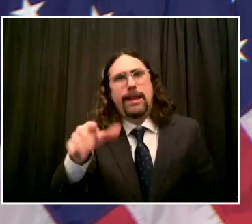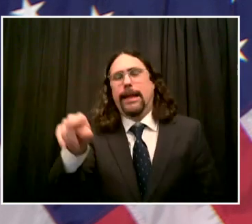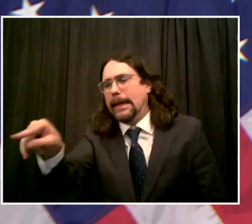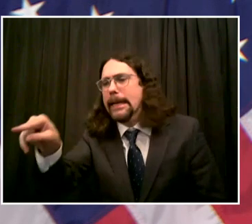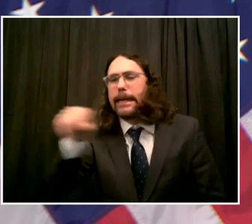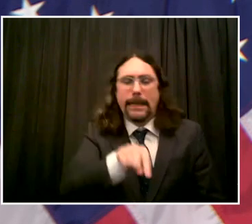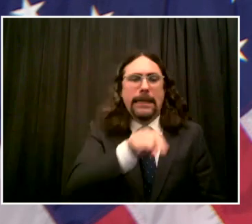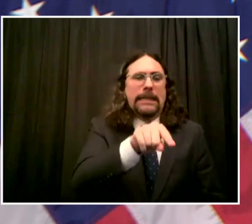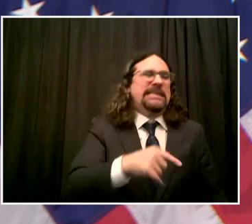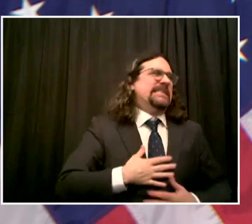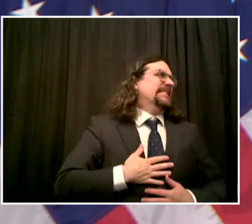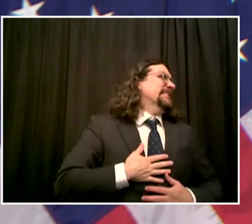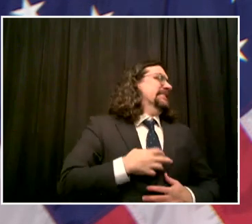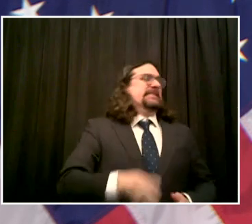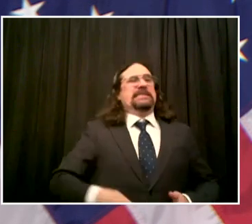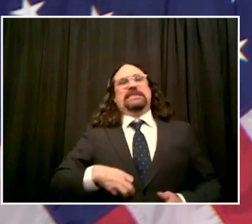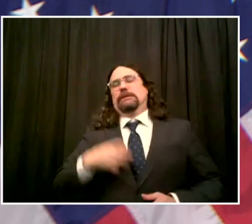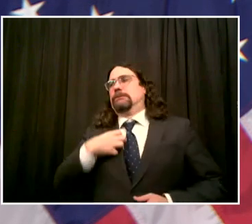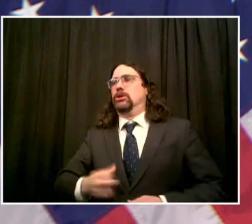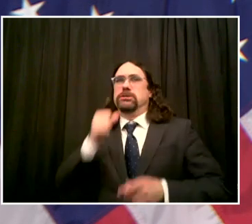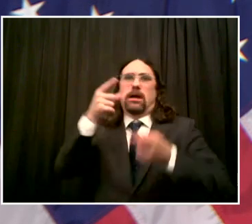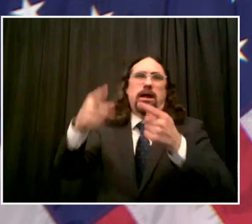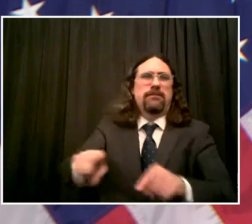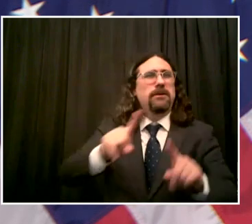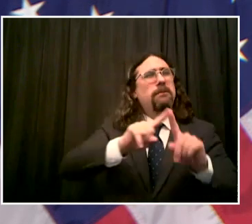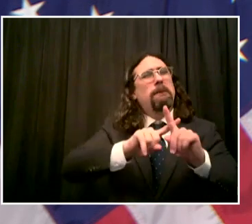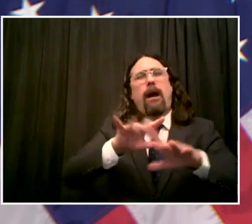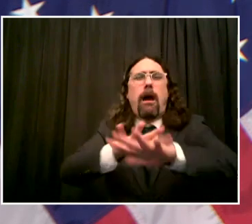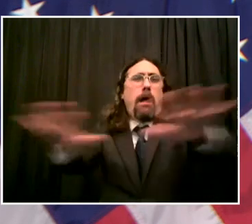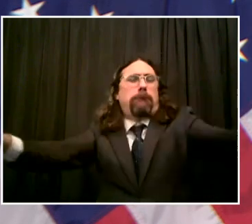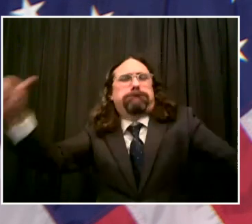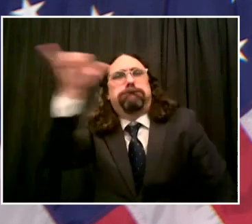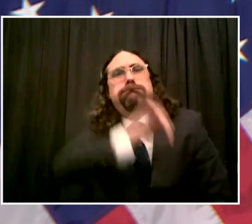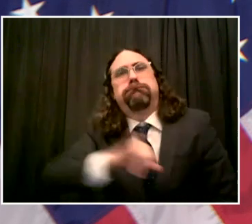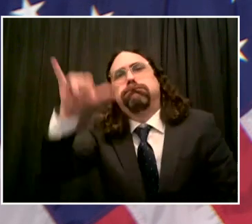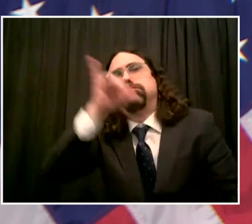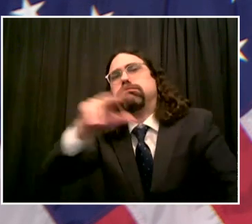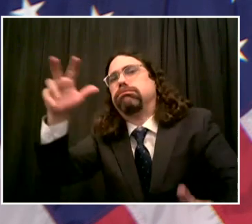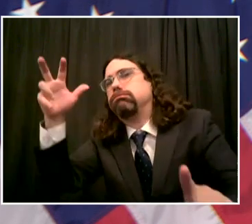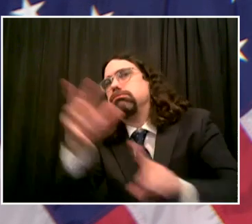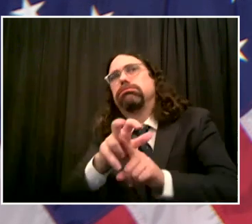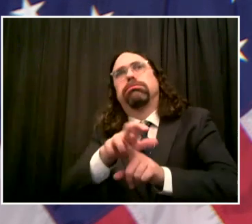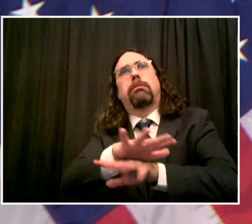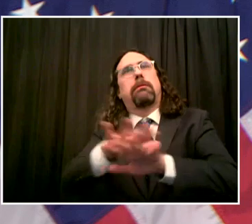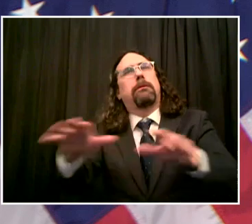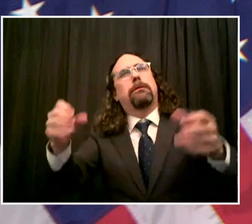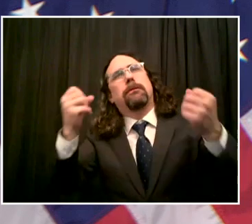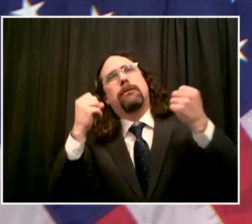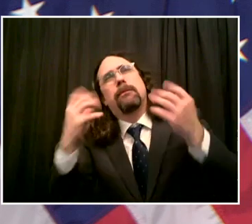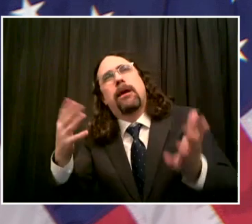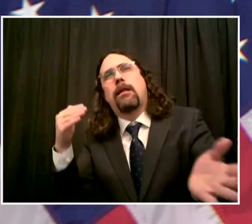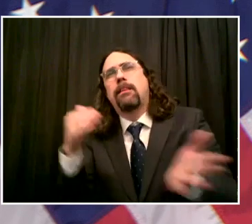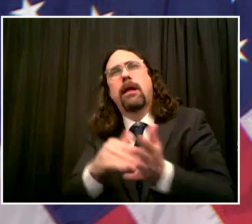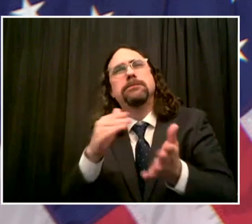NEW YORKERS ARE PULLING TOGETHER. GETTING TEXT AND EMAILS FROM SUPPORTERS. THINKING THE OFFICERS AND